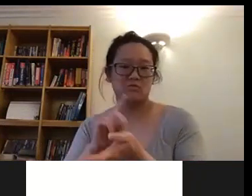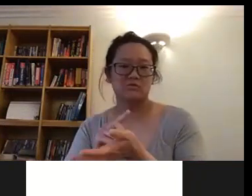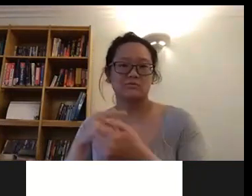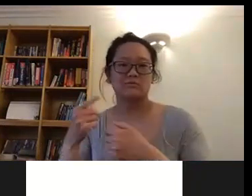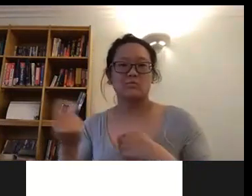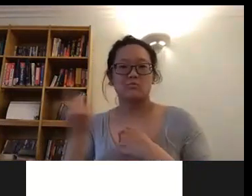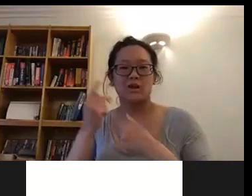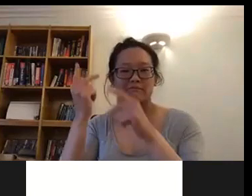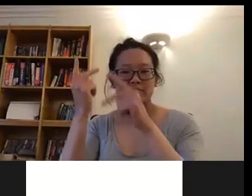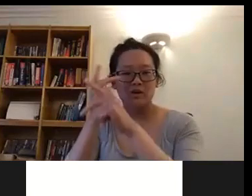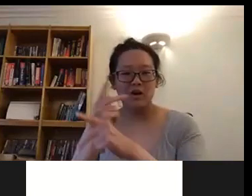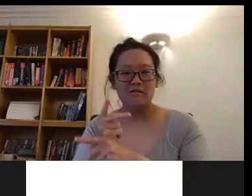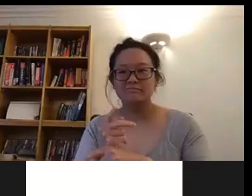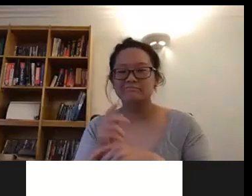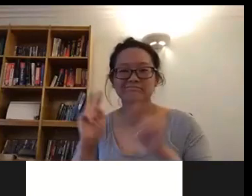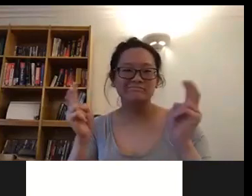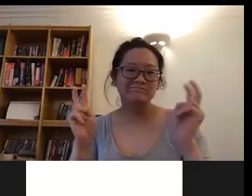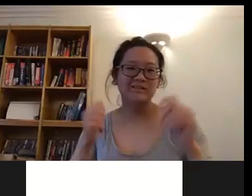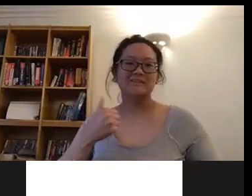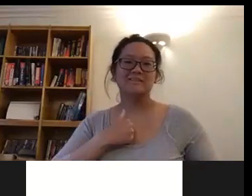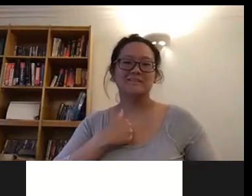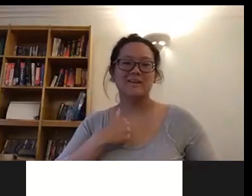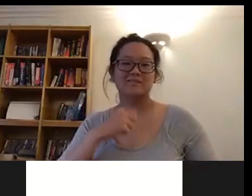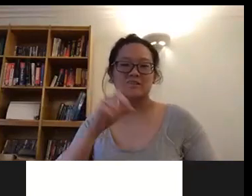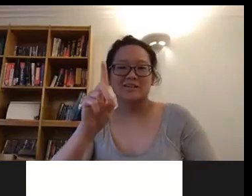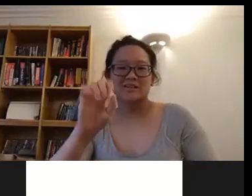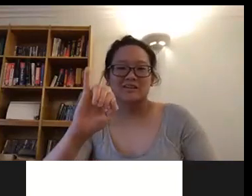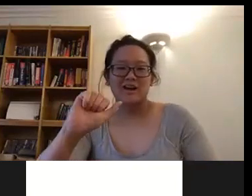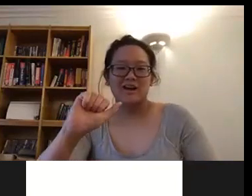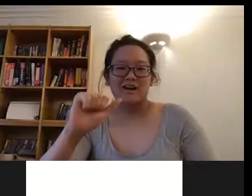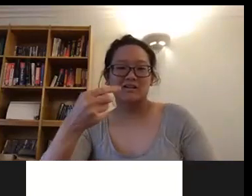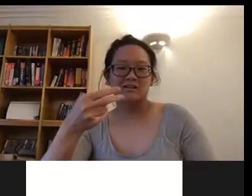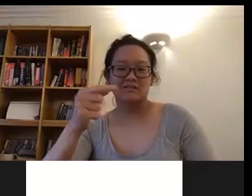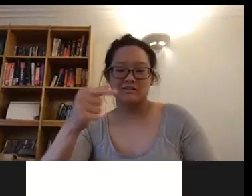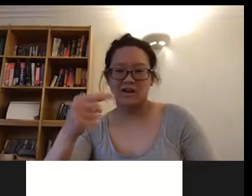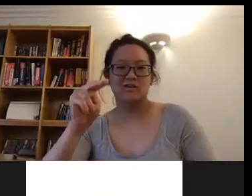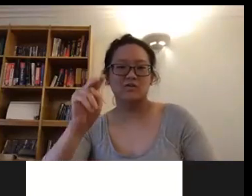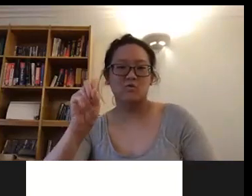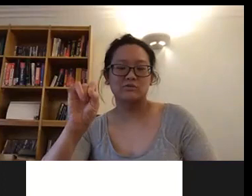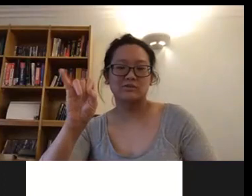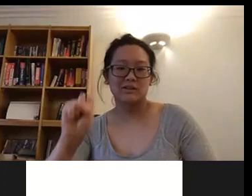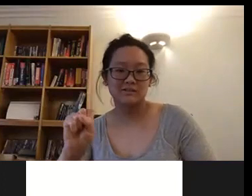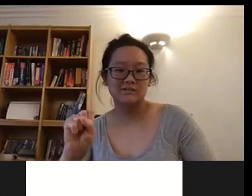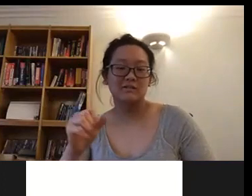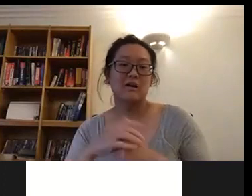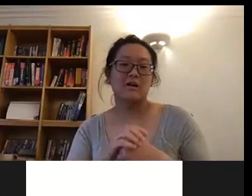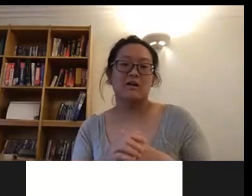was more of an issue. So I could not go in person. So we had to figure out some kind of way -- I kind of had to do a